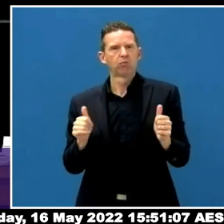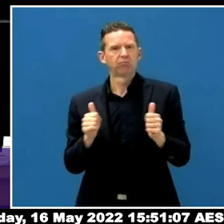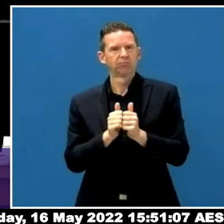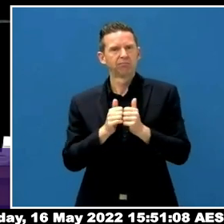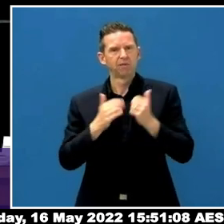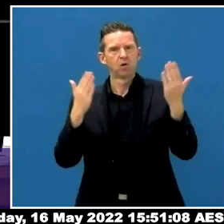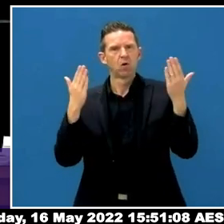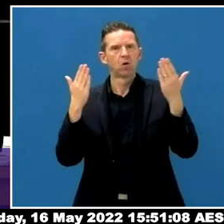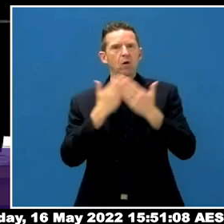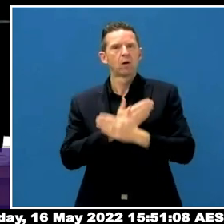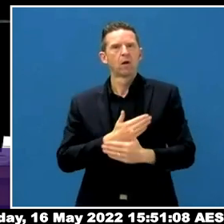anybody to leave Toby with.